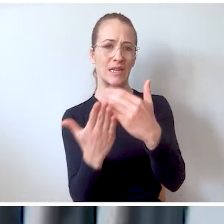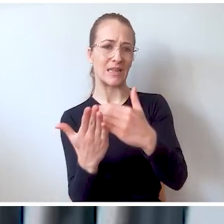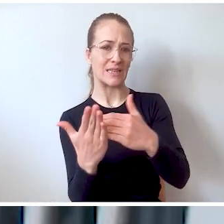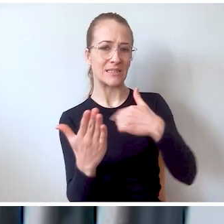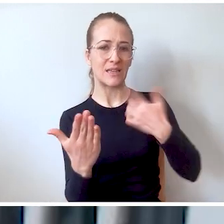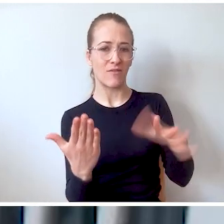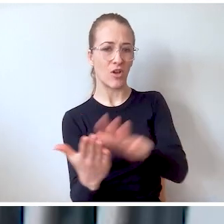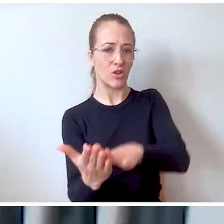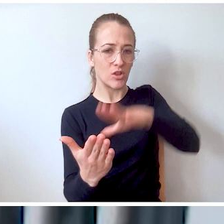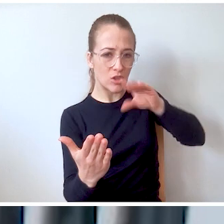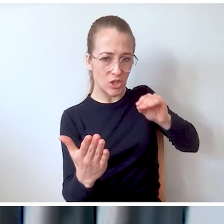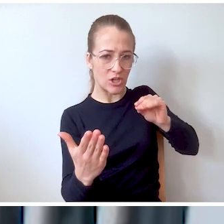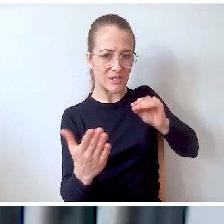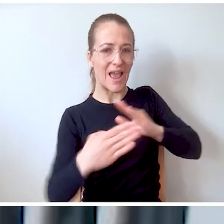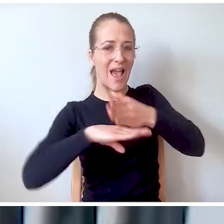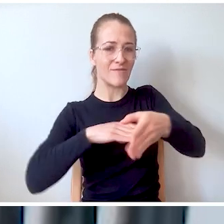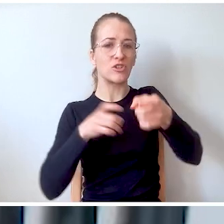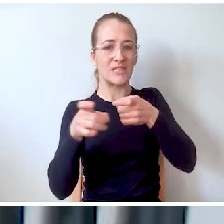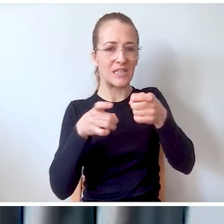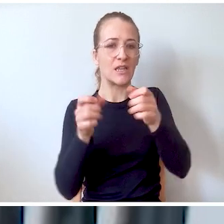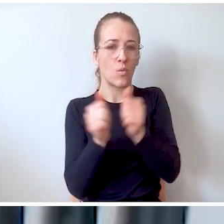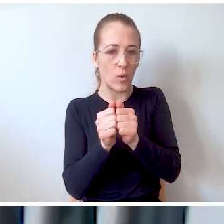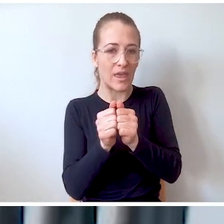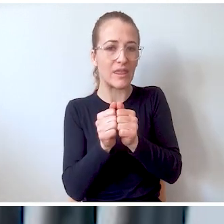as a result of living with disability, tremendous virtues